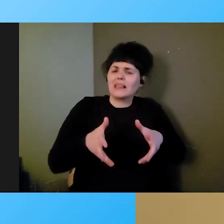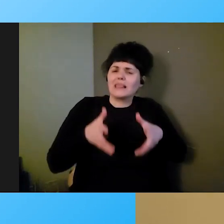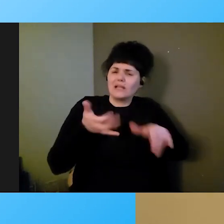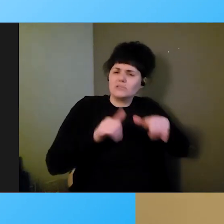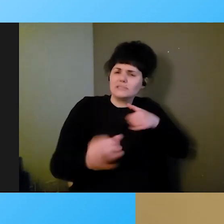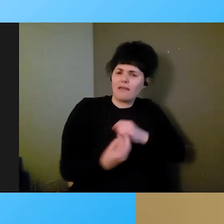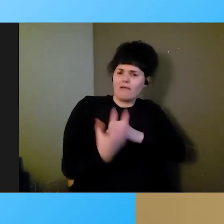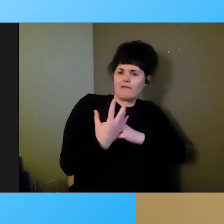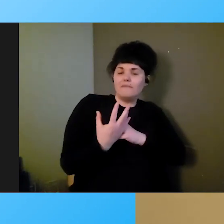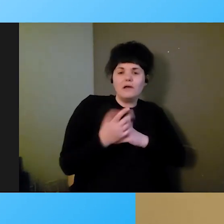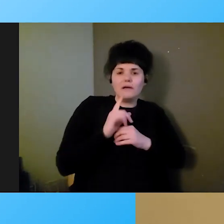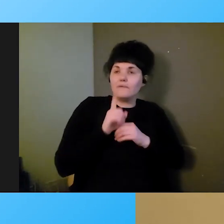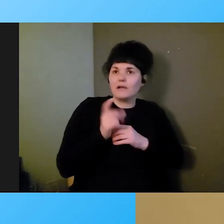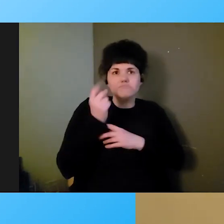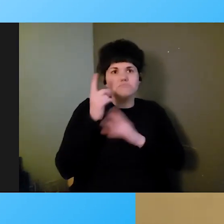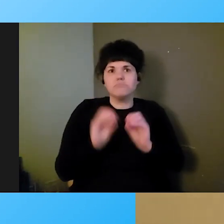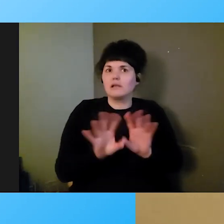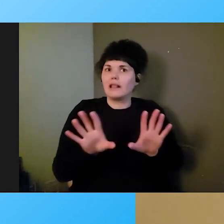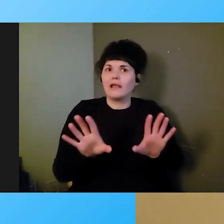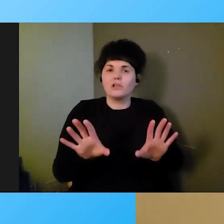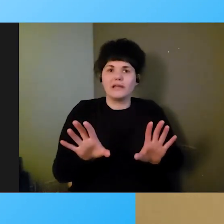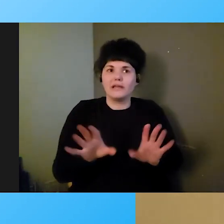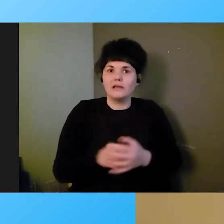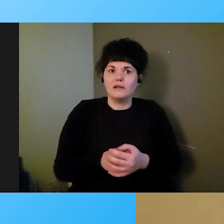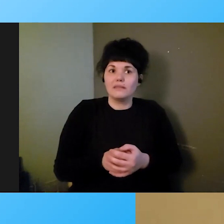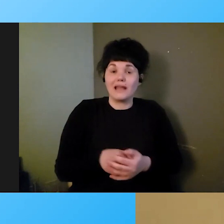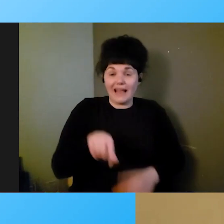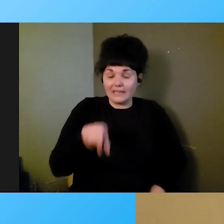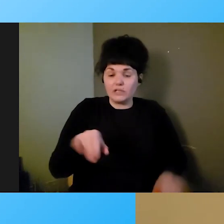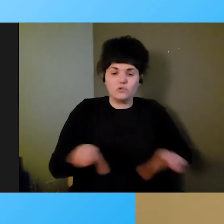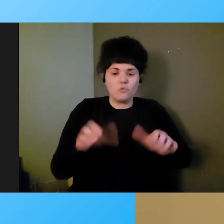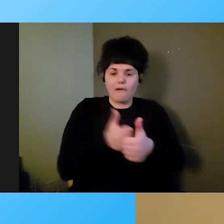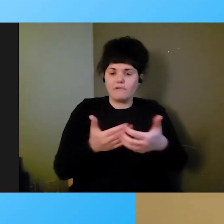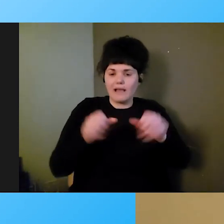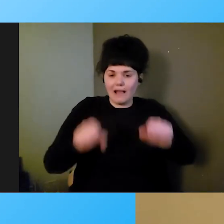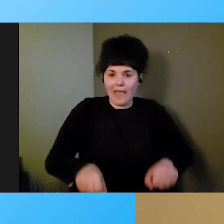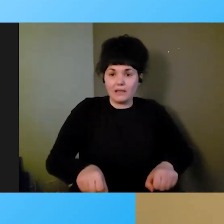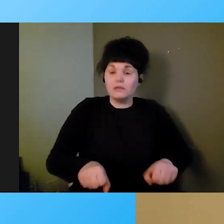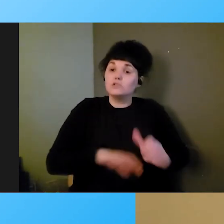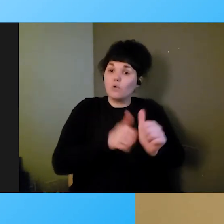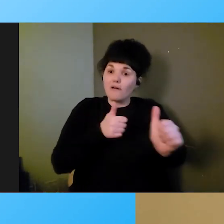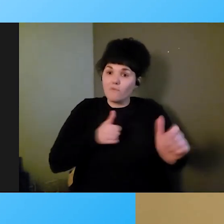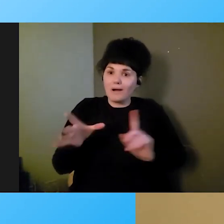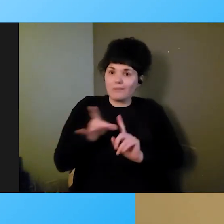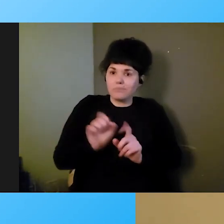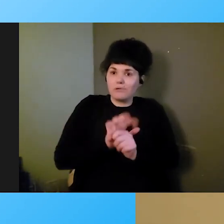to me that I do all I can to avoid getting it again.